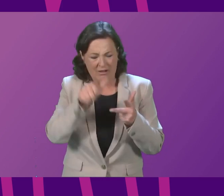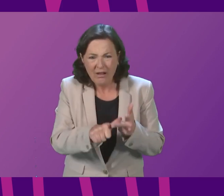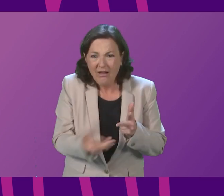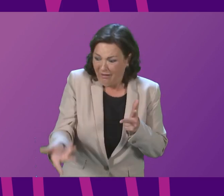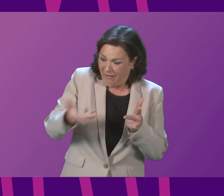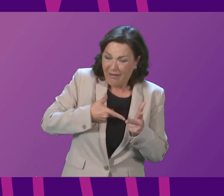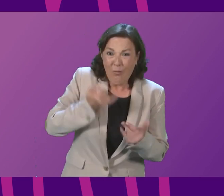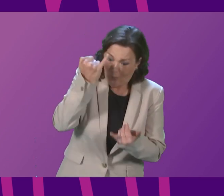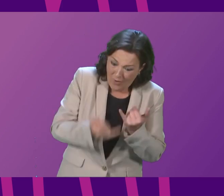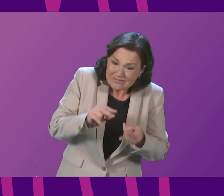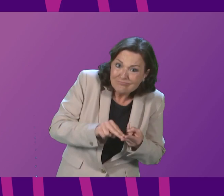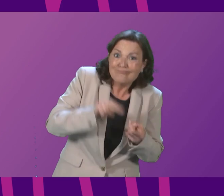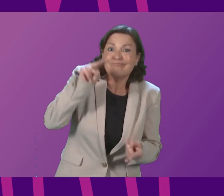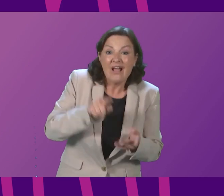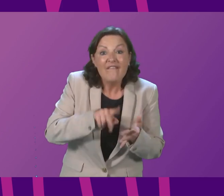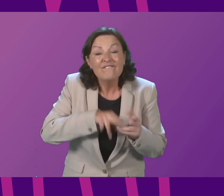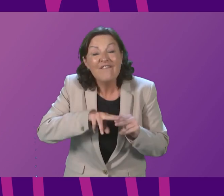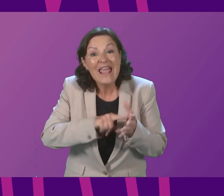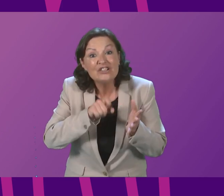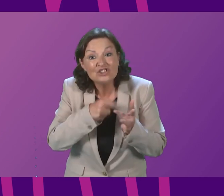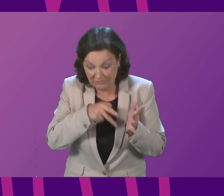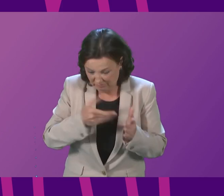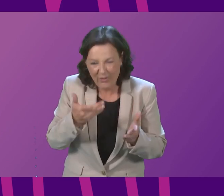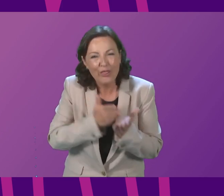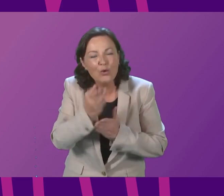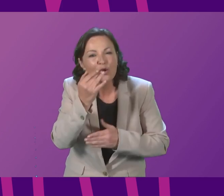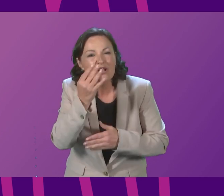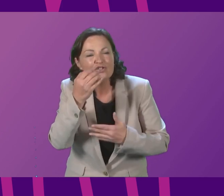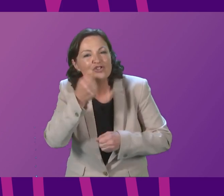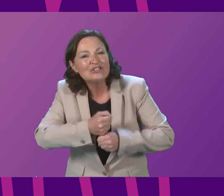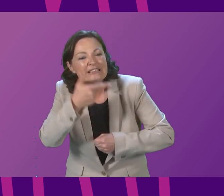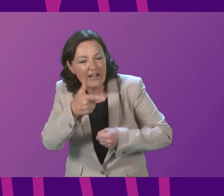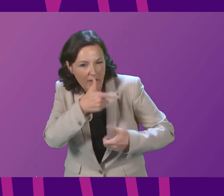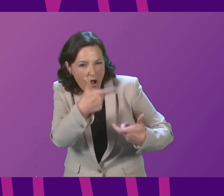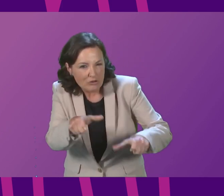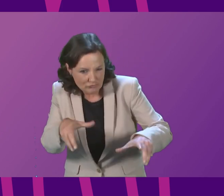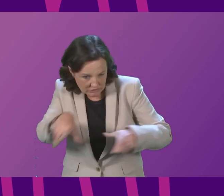in the G7 and the lowest projected growth in the G20, with the sole exception of Russia;